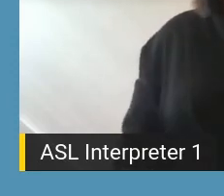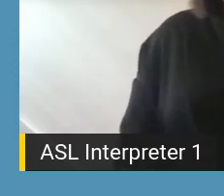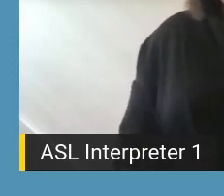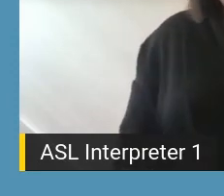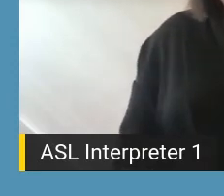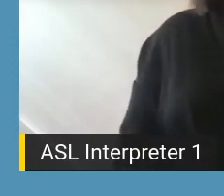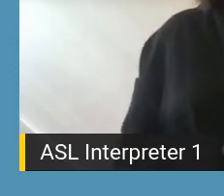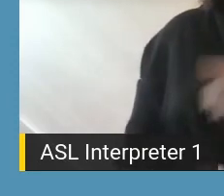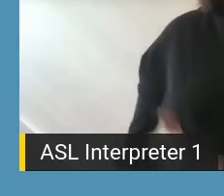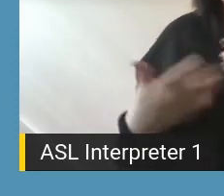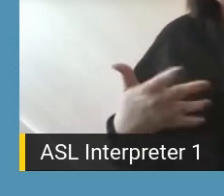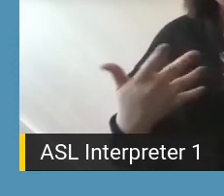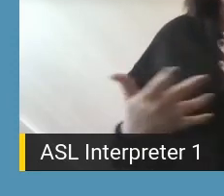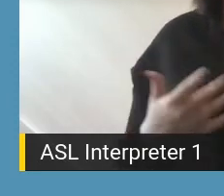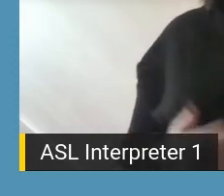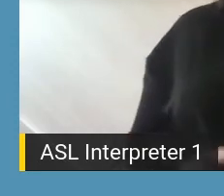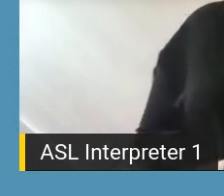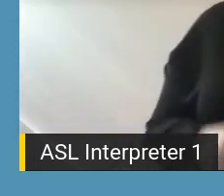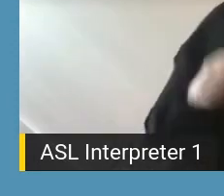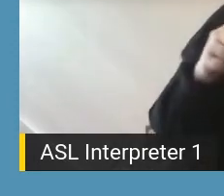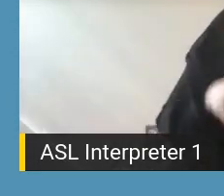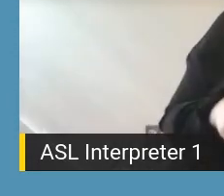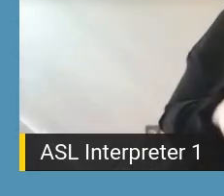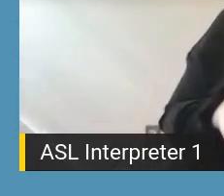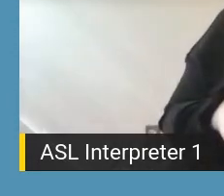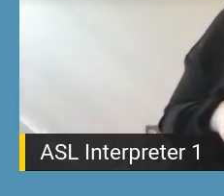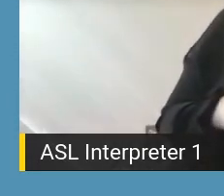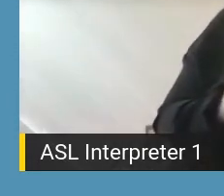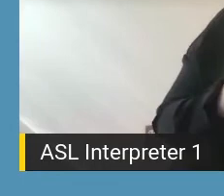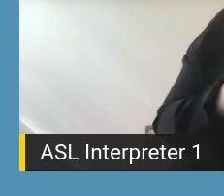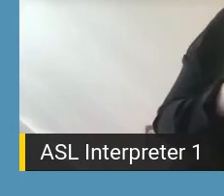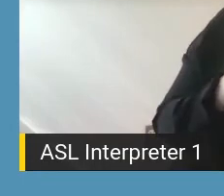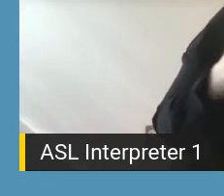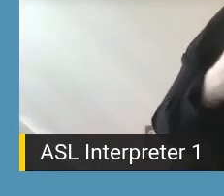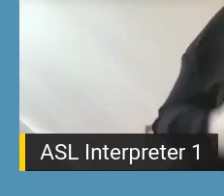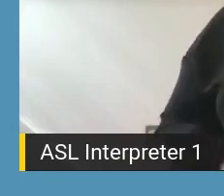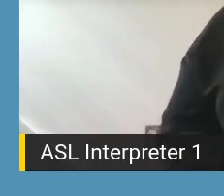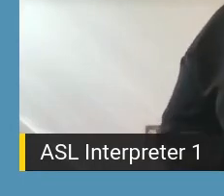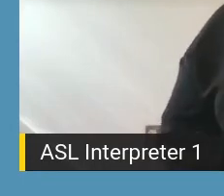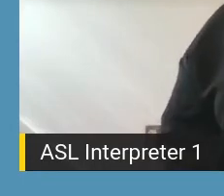I think you can. I haven't done too much fine editing in there. But what you can also do